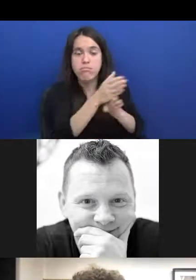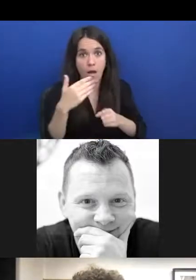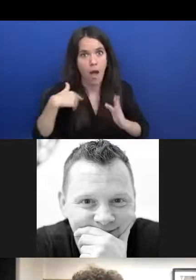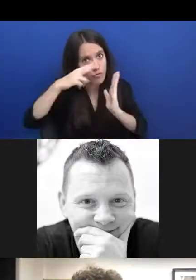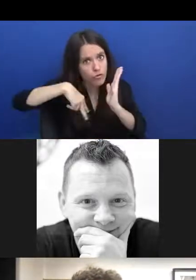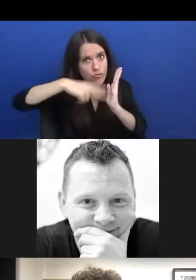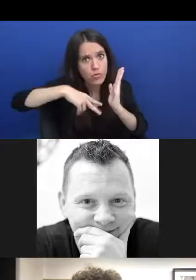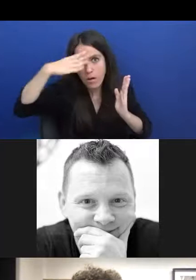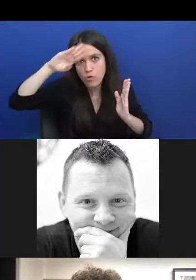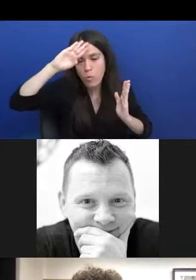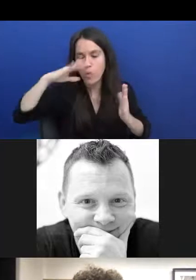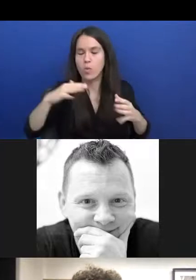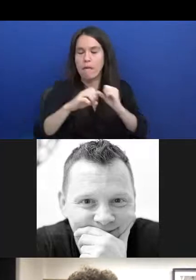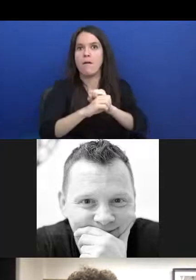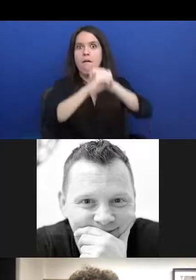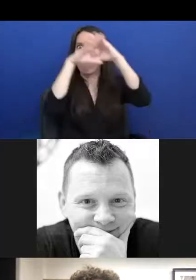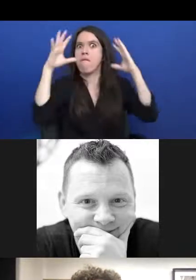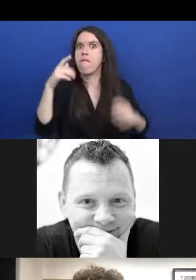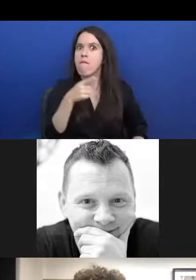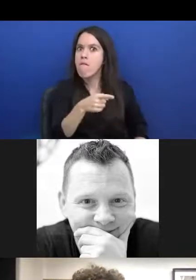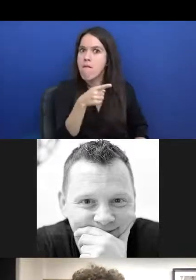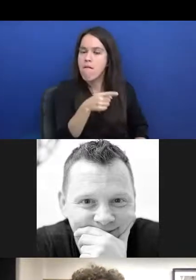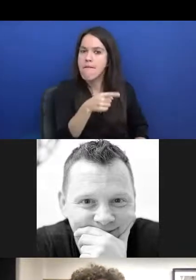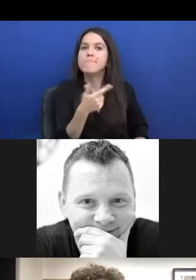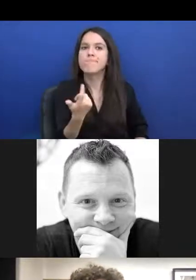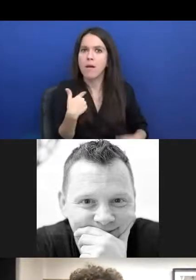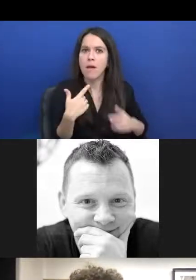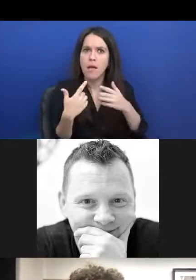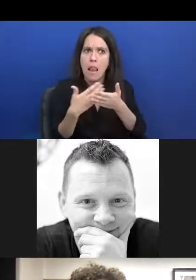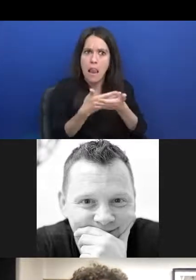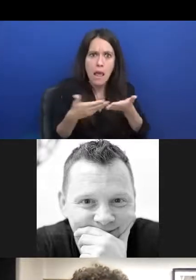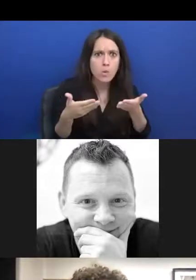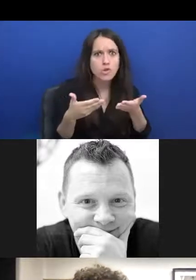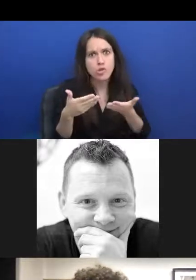really important for me to understand how language and society related at Warruwi I also work a lot